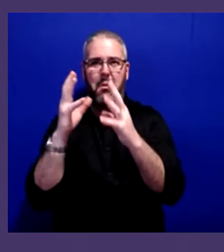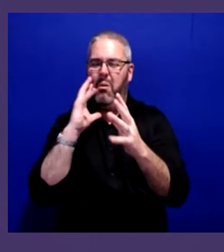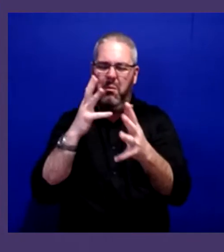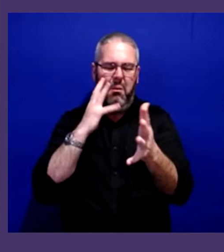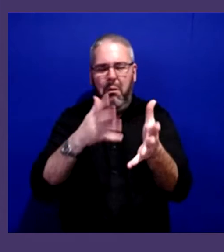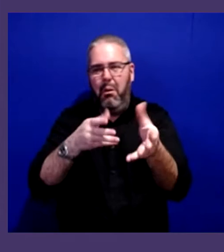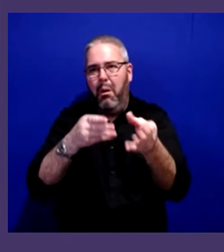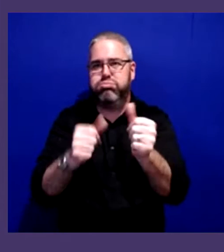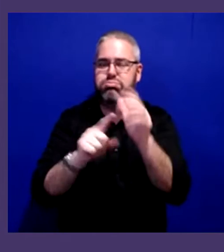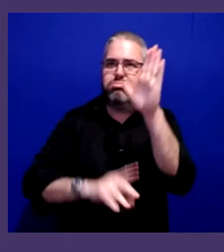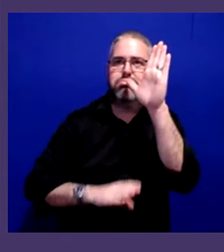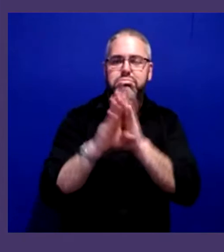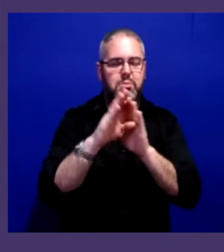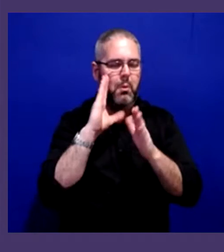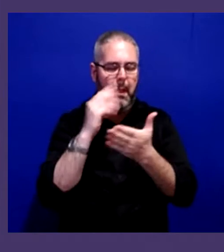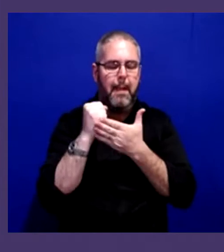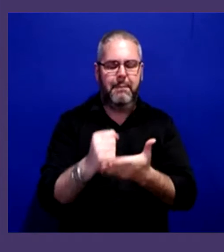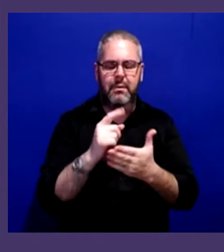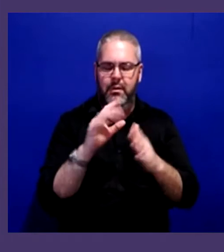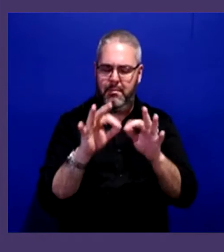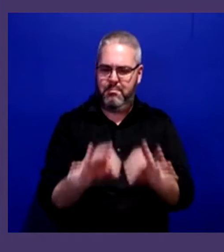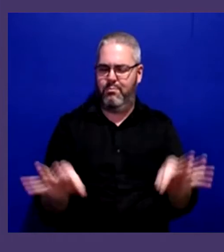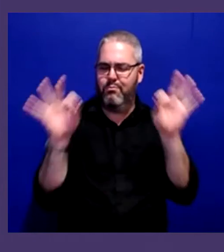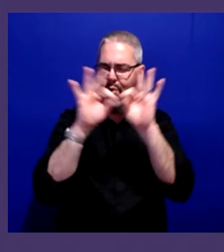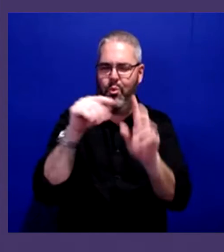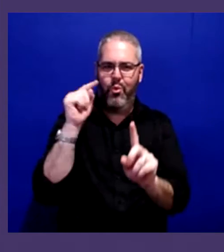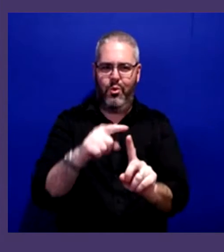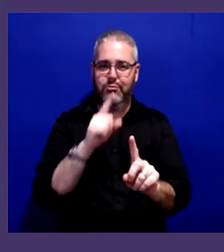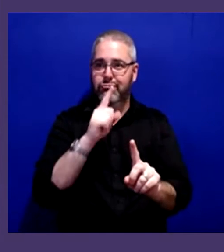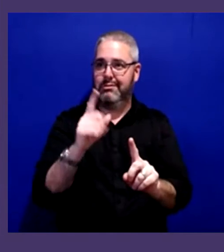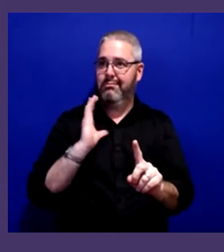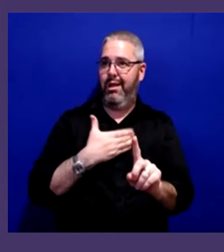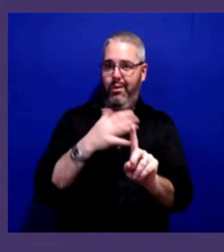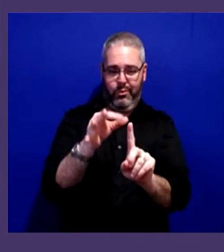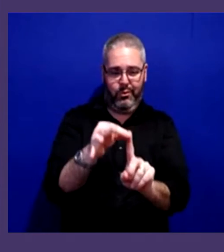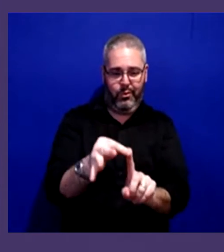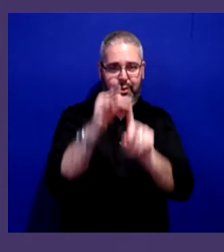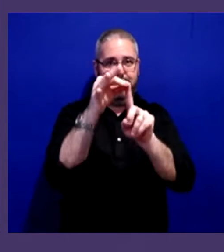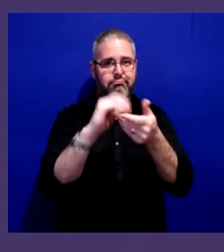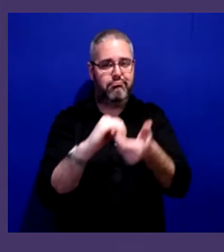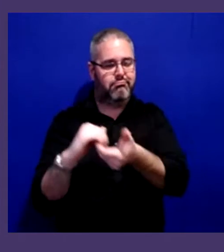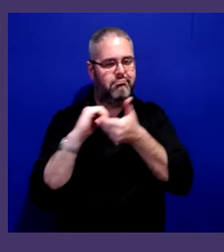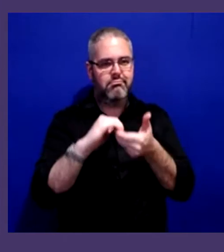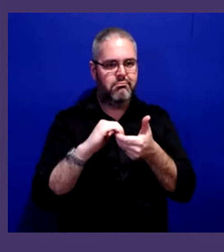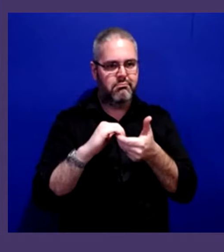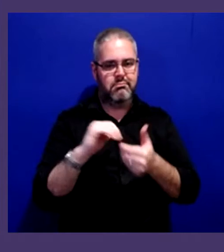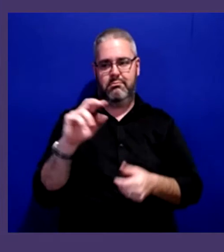Through this unique collaboration, we really aligned neurodivergent developers from